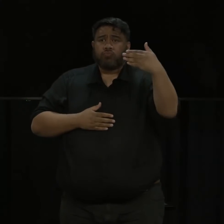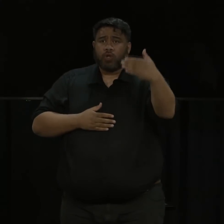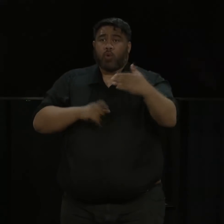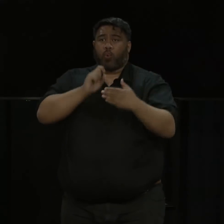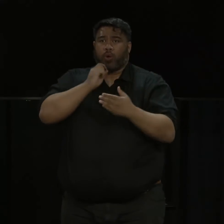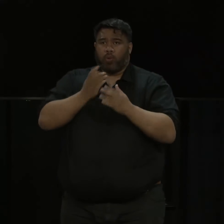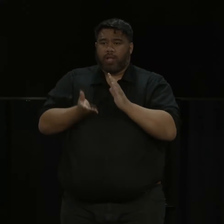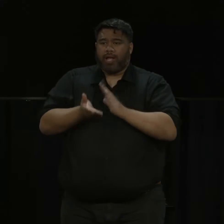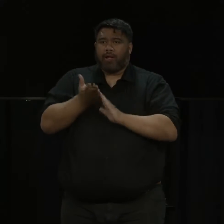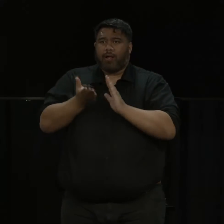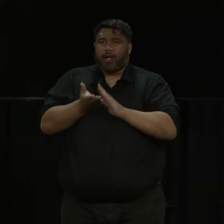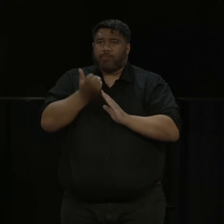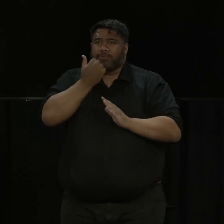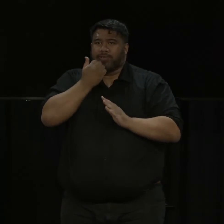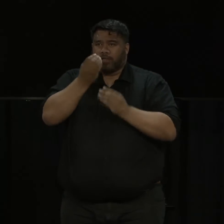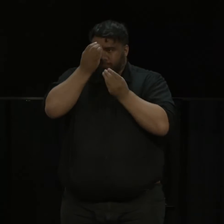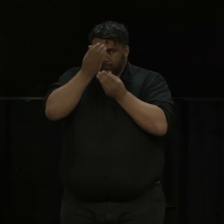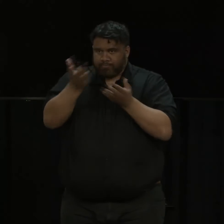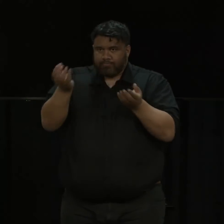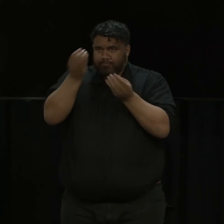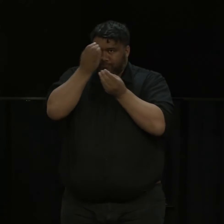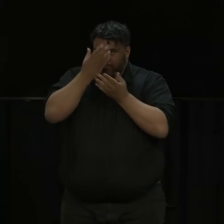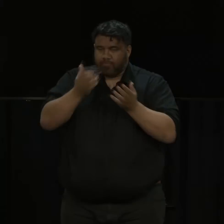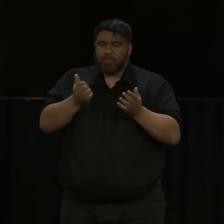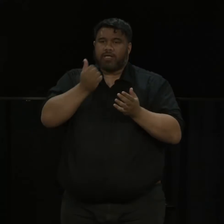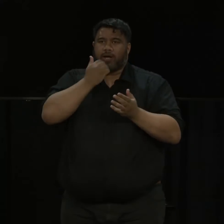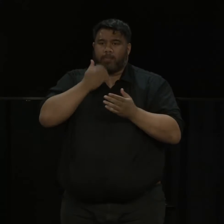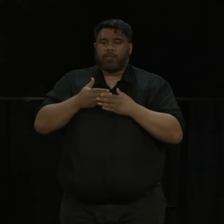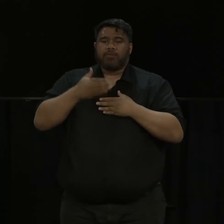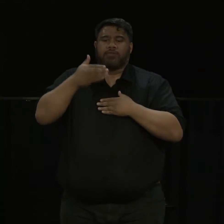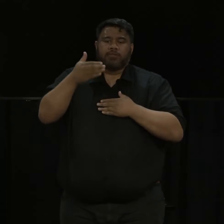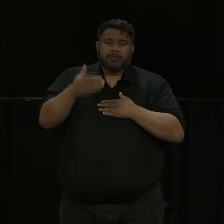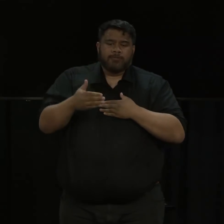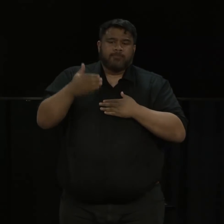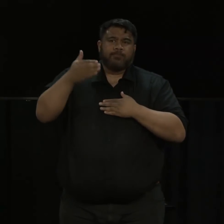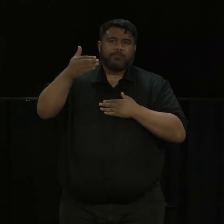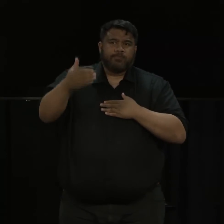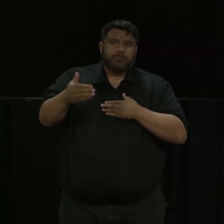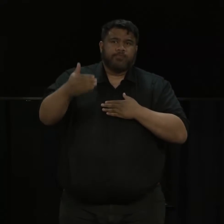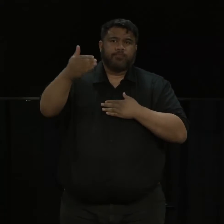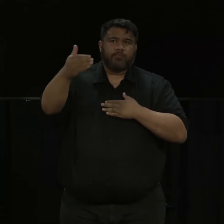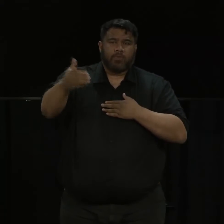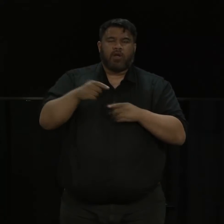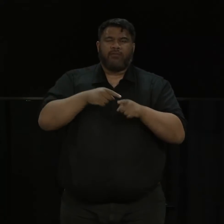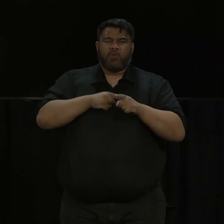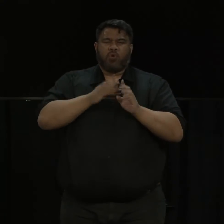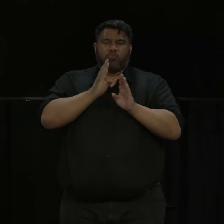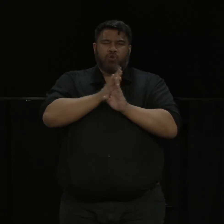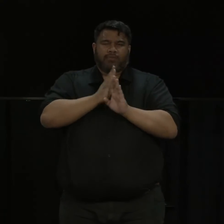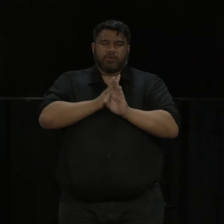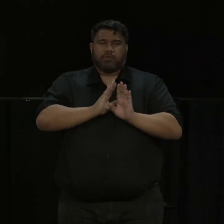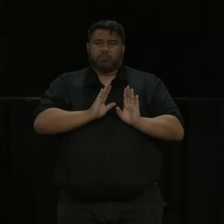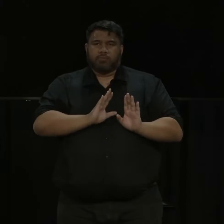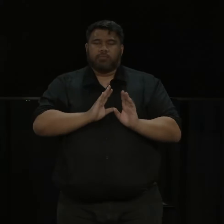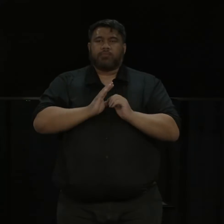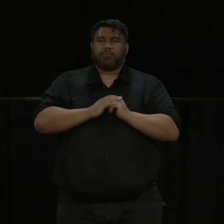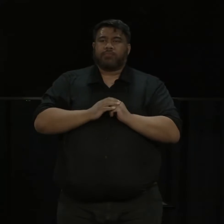We will update these figures periodically as privacy allows,